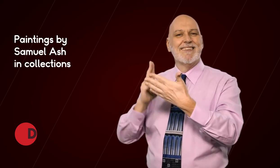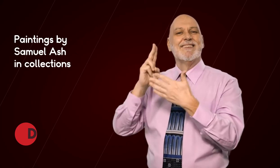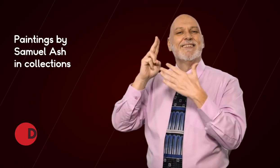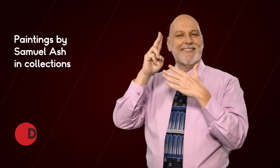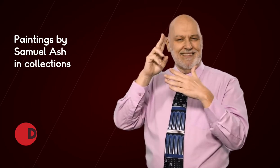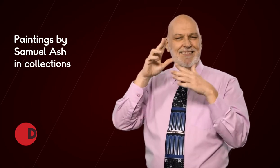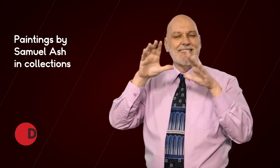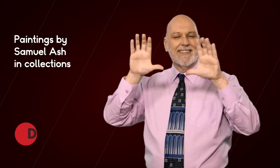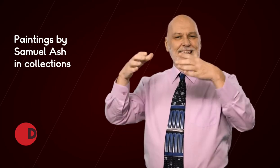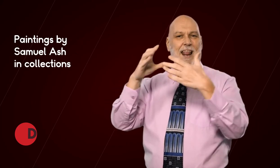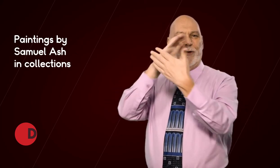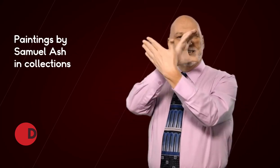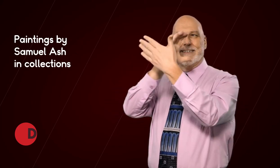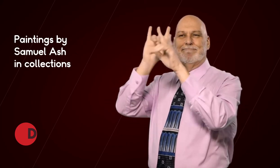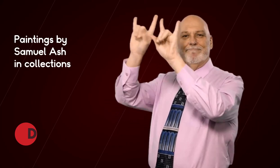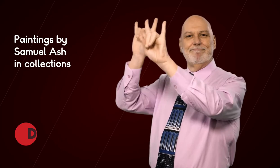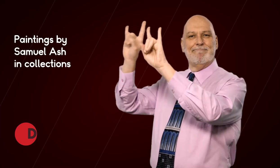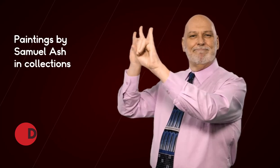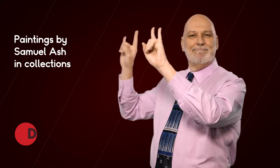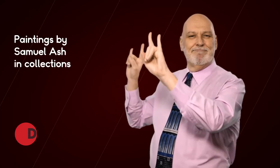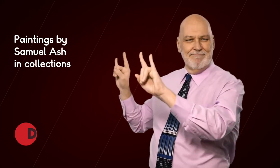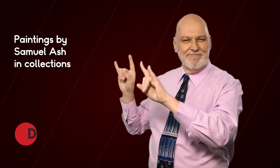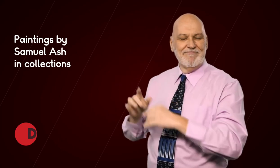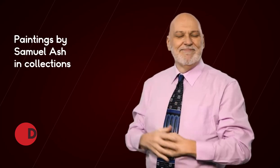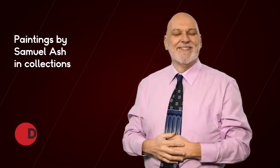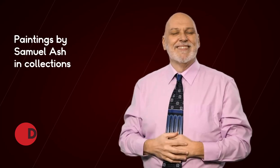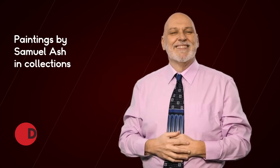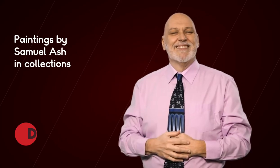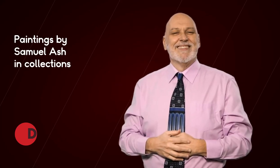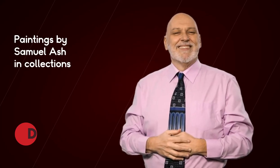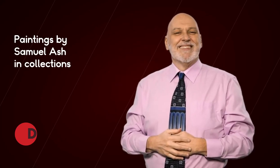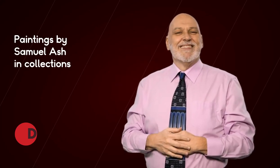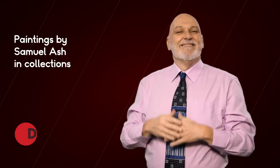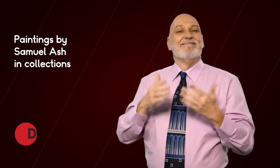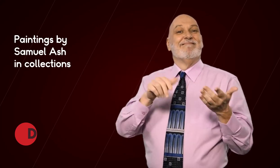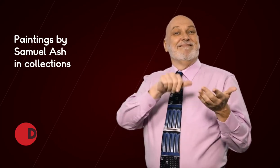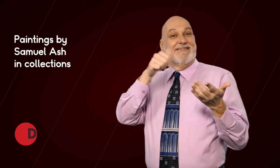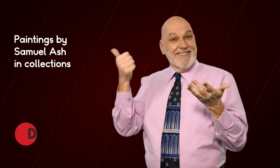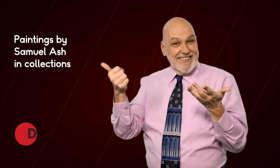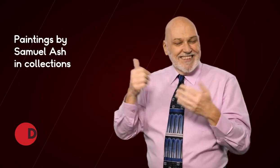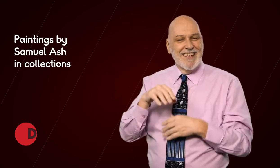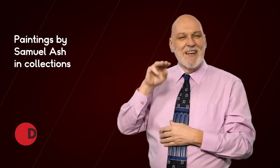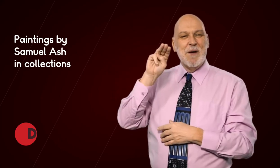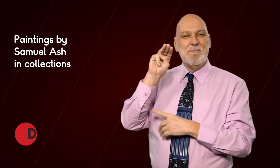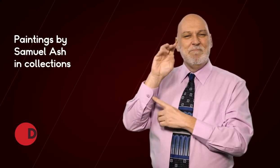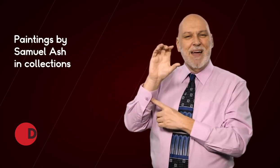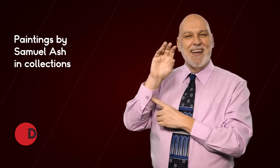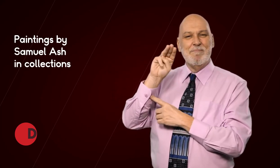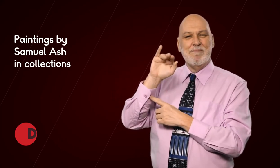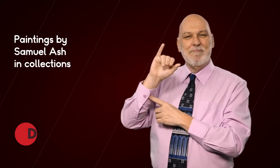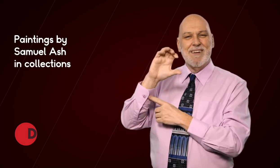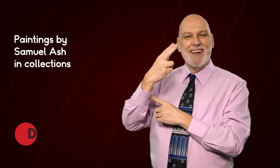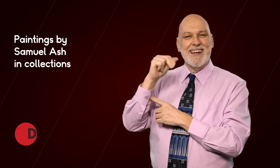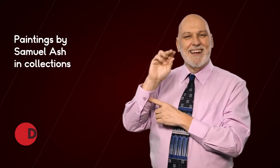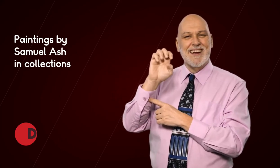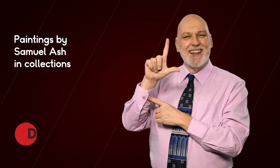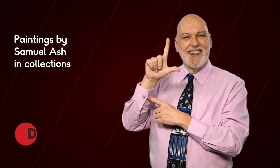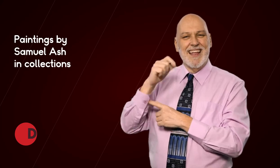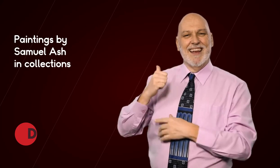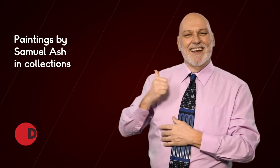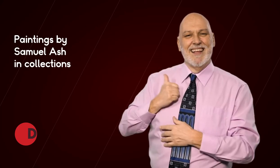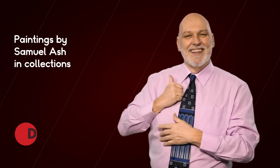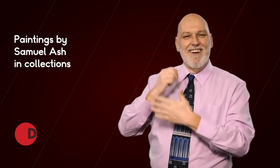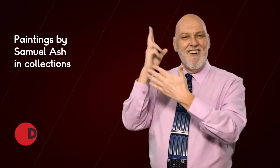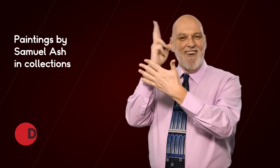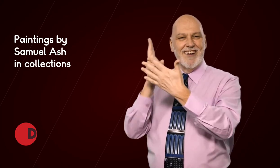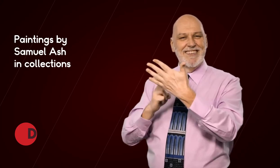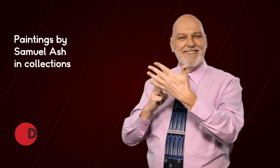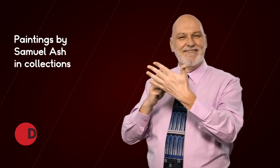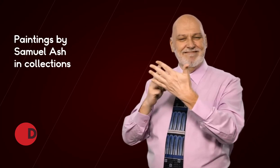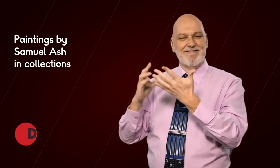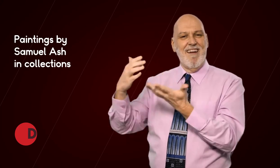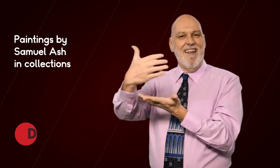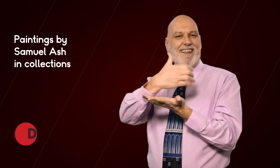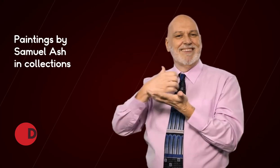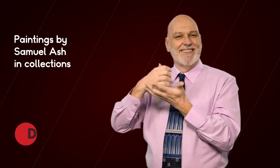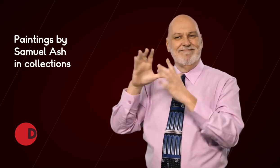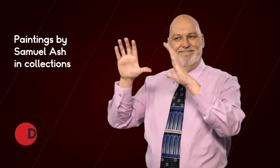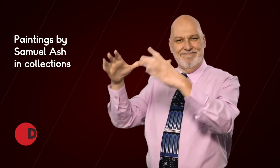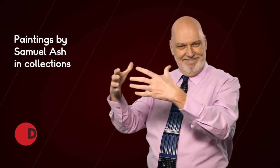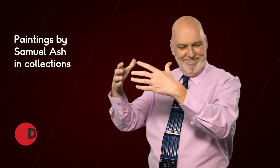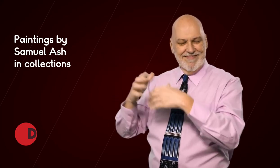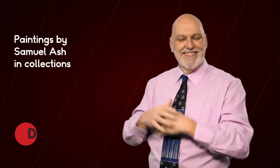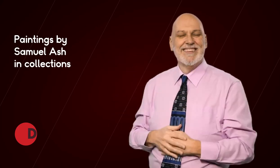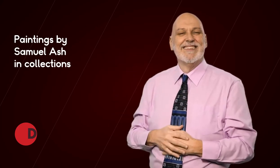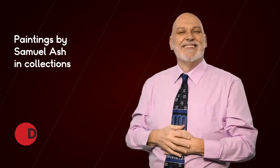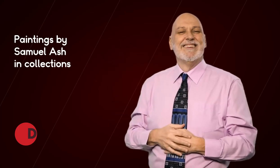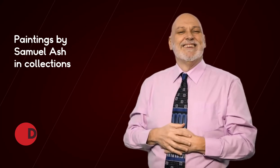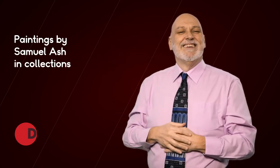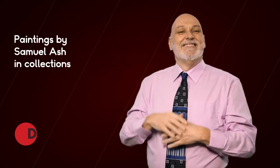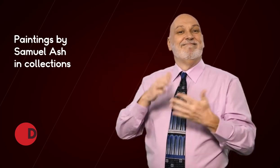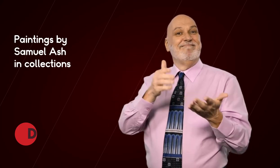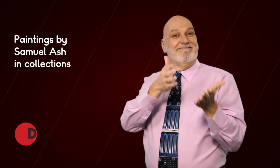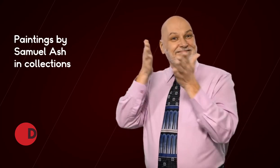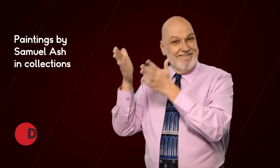Thunder Bay Art Gallery, McMichael Canadian Art Collection,